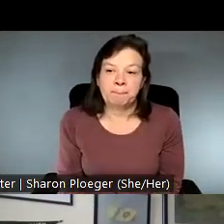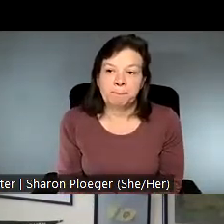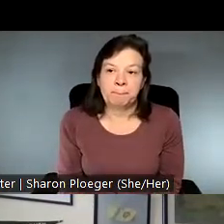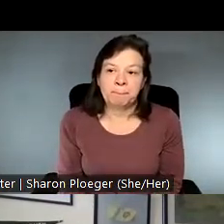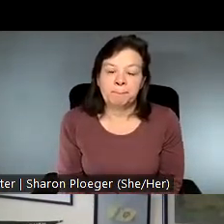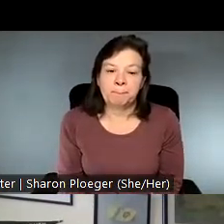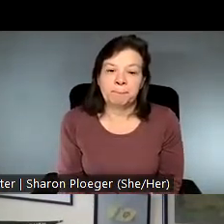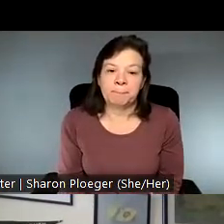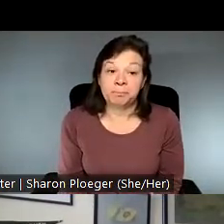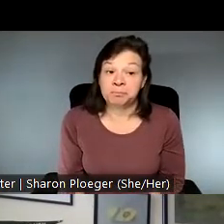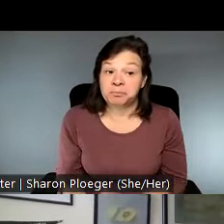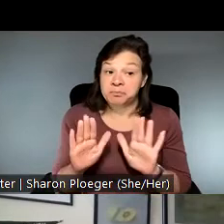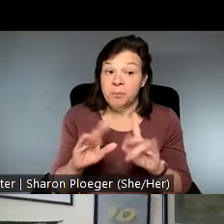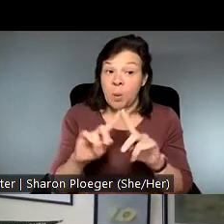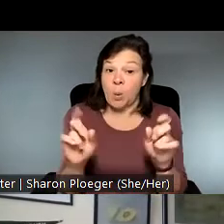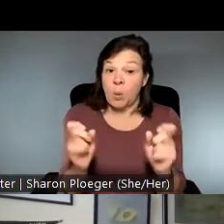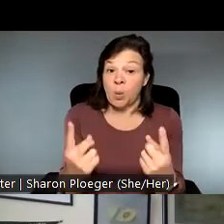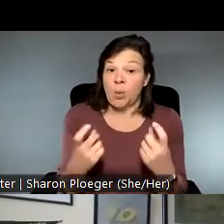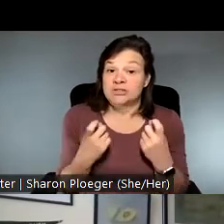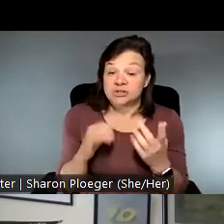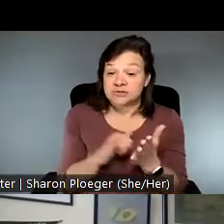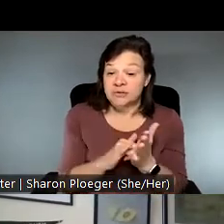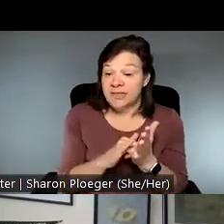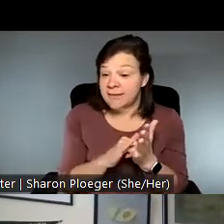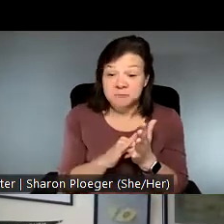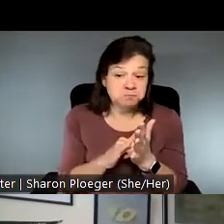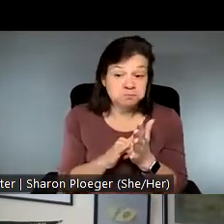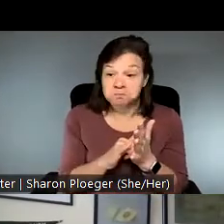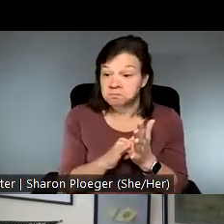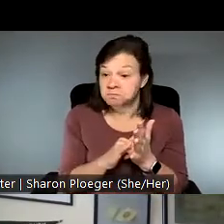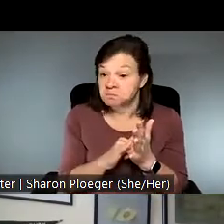So if we don't have questions about Braille displays,